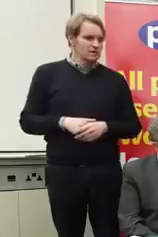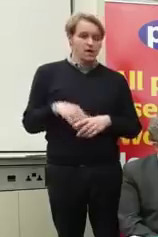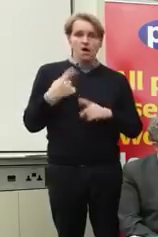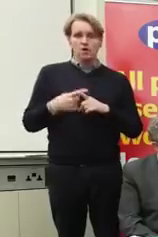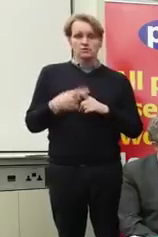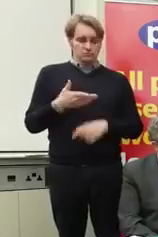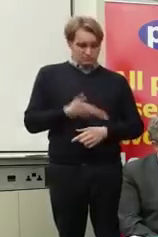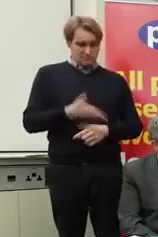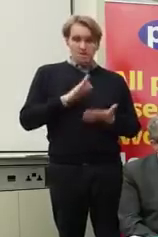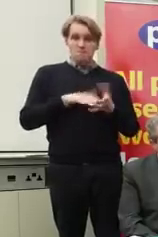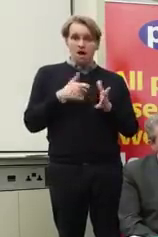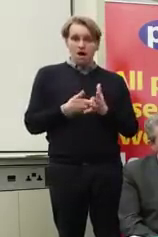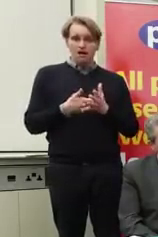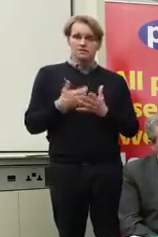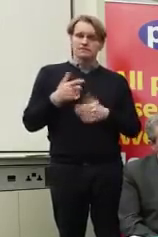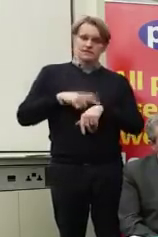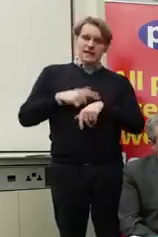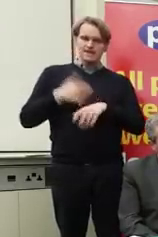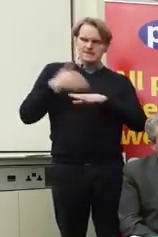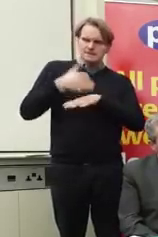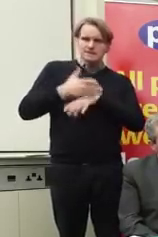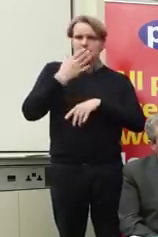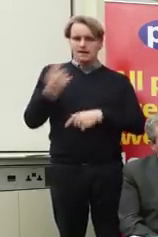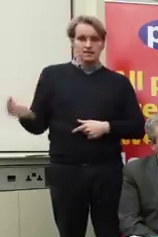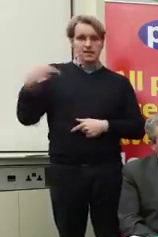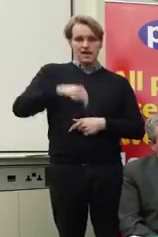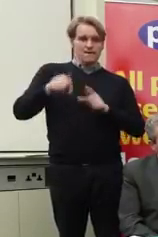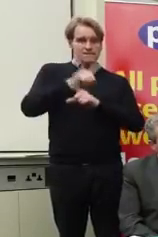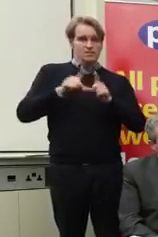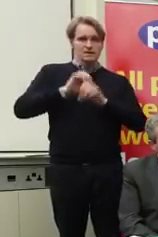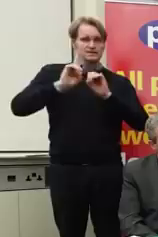for taking time out to come along here as well. Two final things